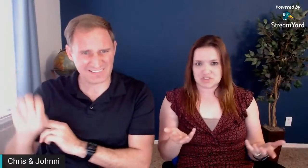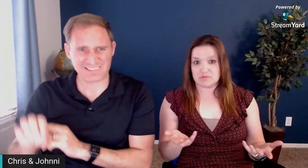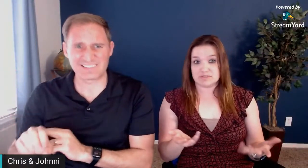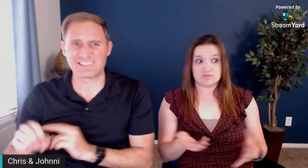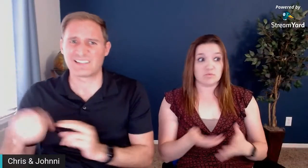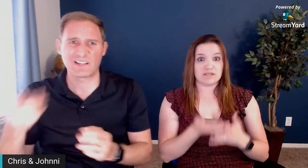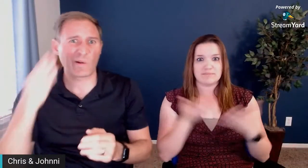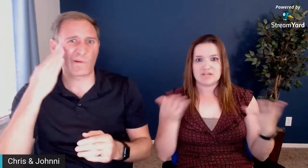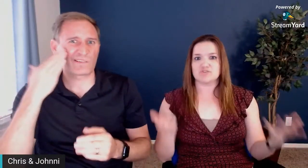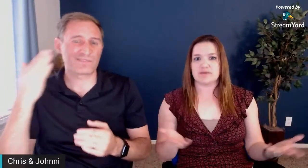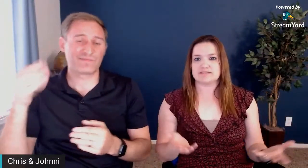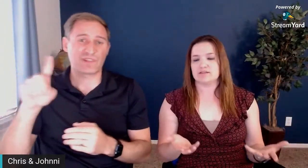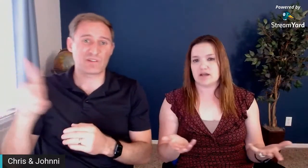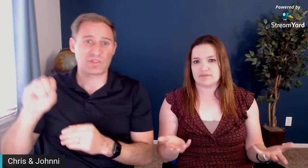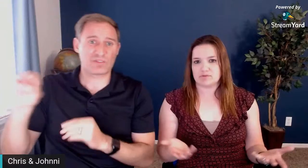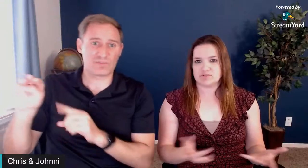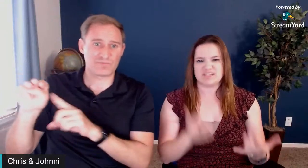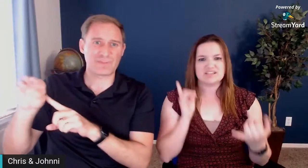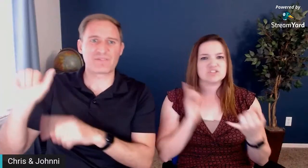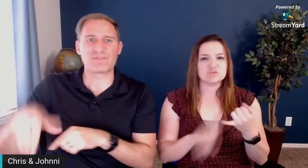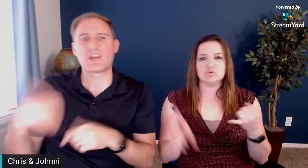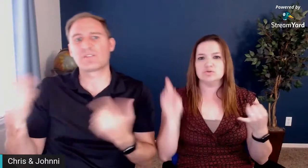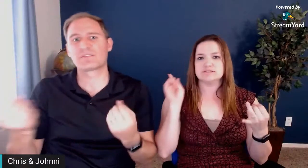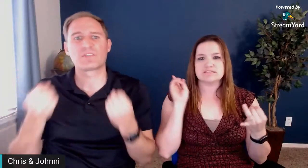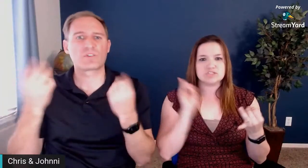zoom was one of the major ways a lot of them were doing it schools